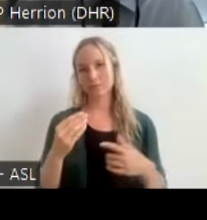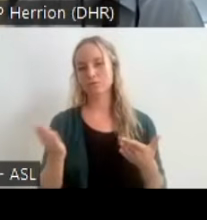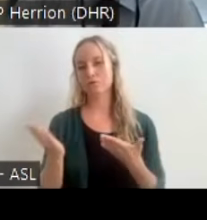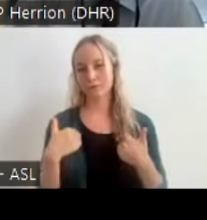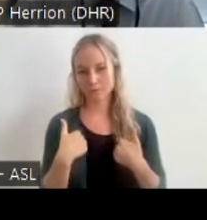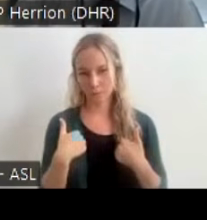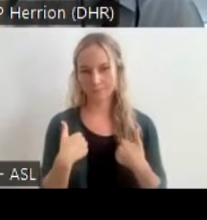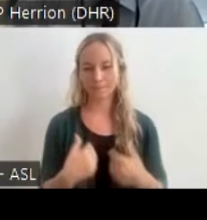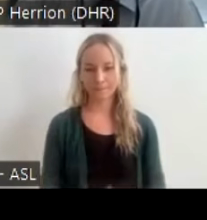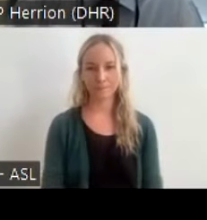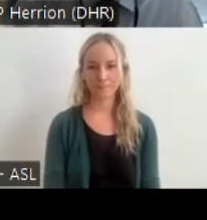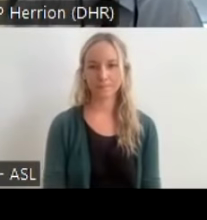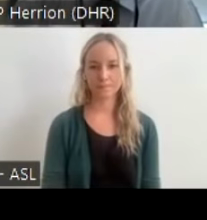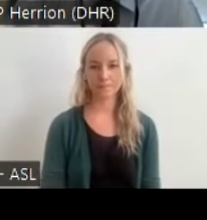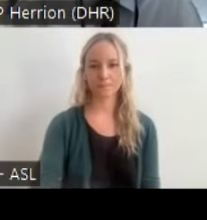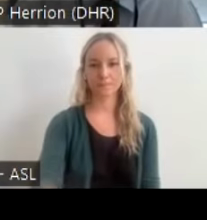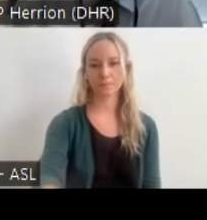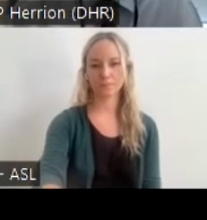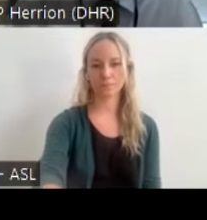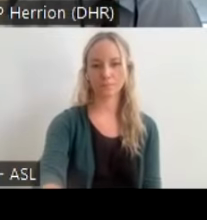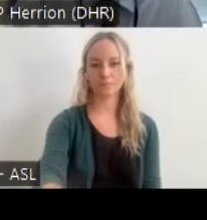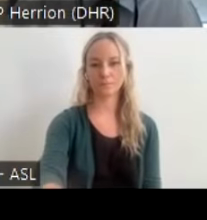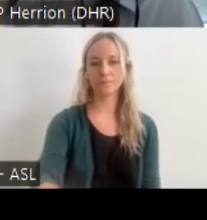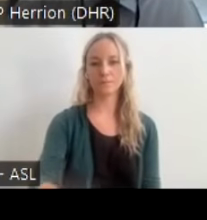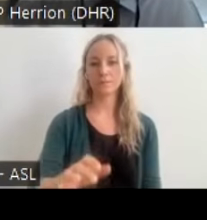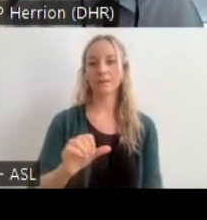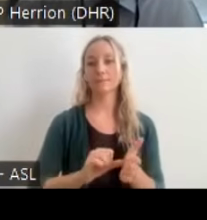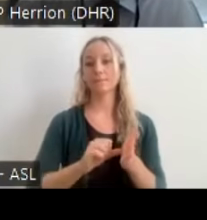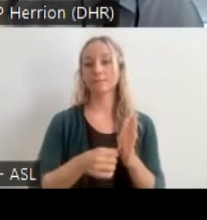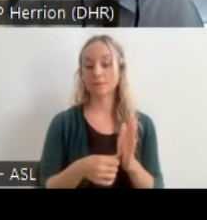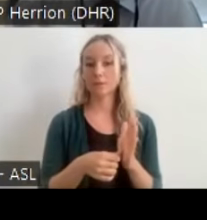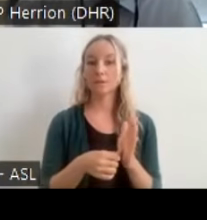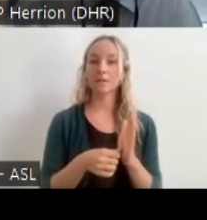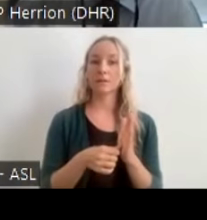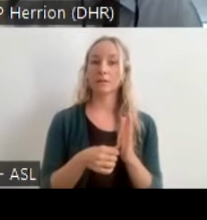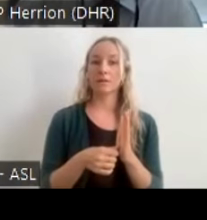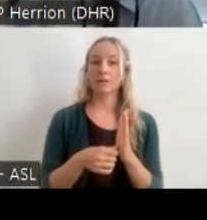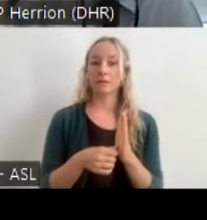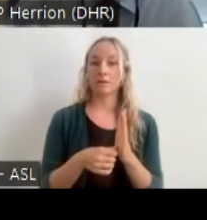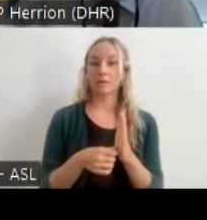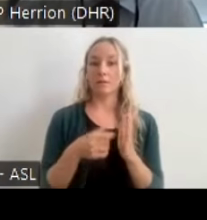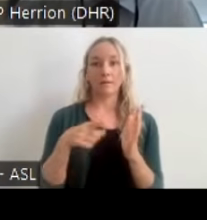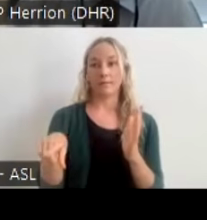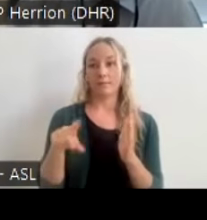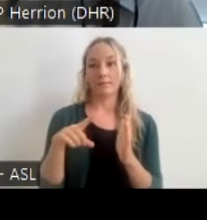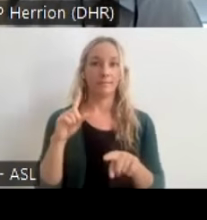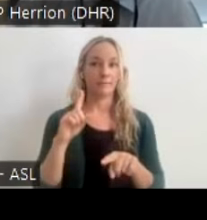Again, public accommodation cannot make inquiries about service, If there's someone clearly blind and someone uses a guide dog, there shouldn't be anything in the way of